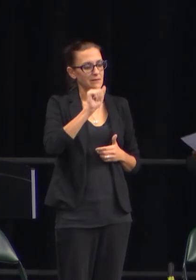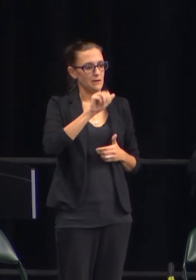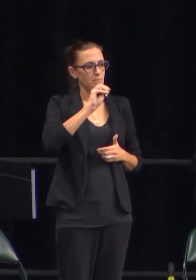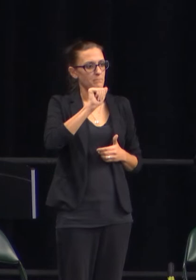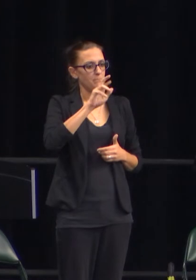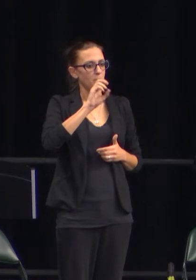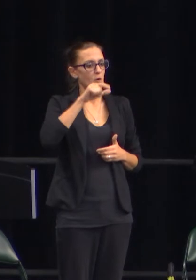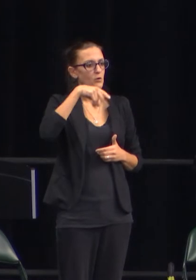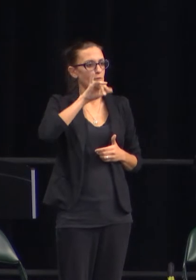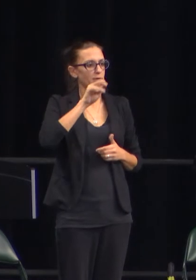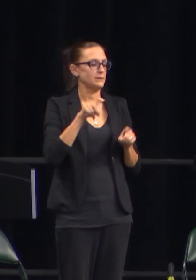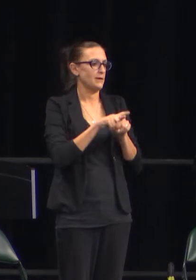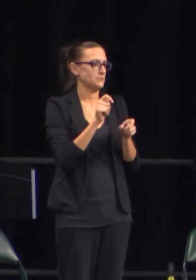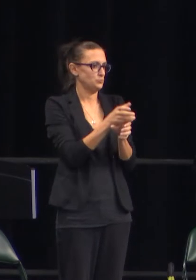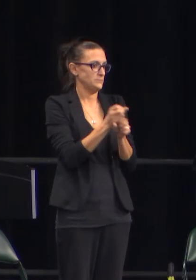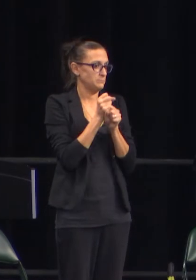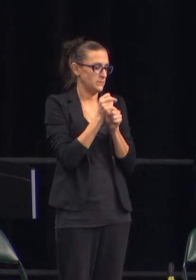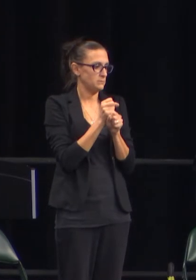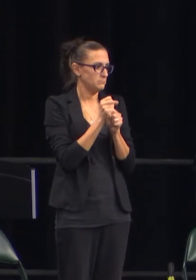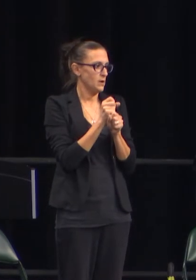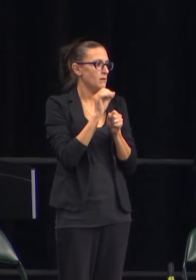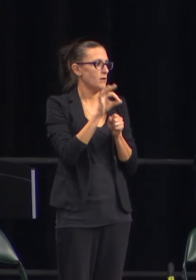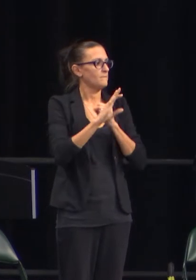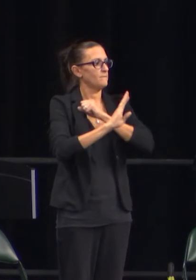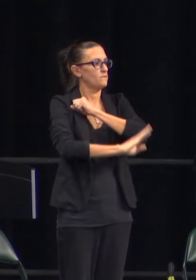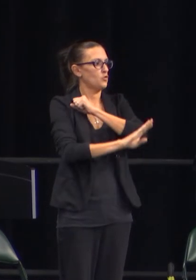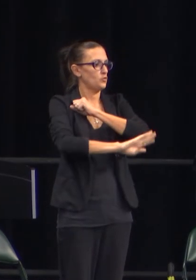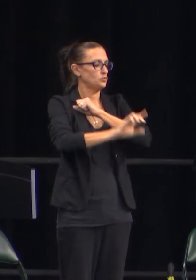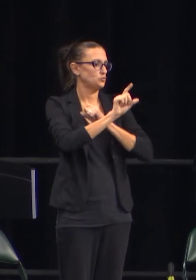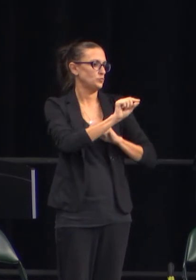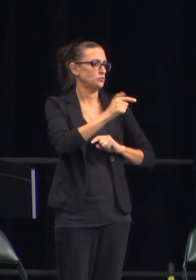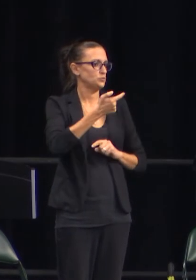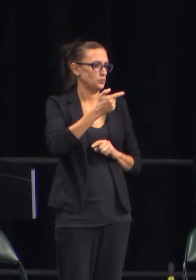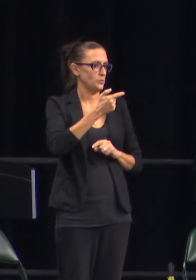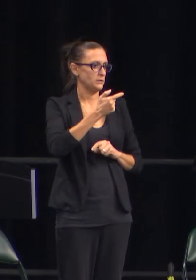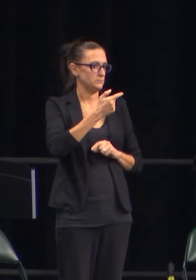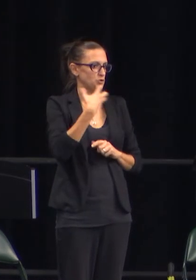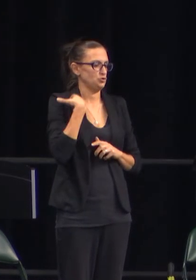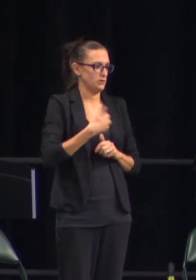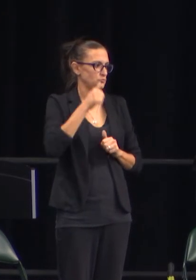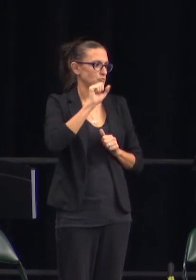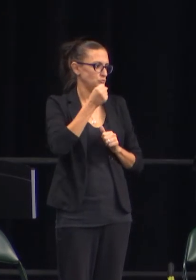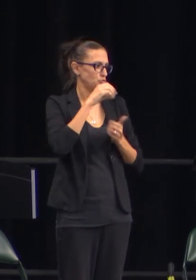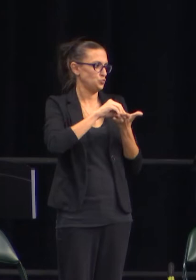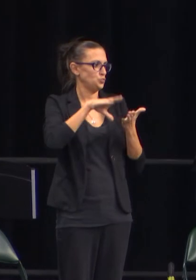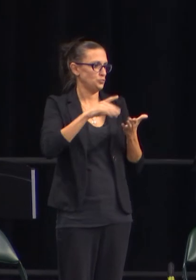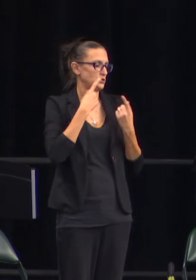as the recipient of the Fall 2021 Chancellor's Student Achievement Award.